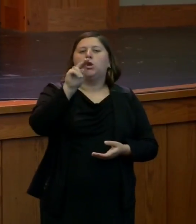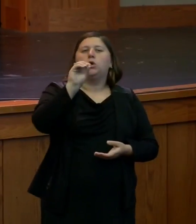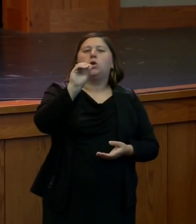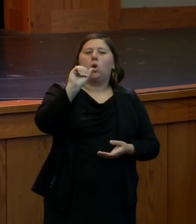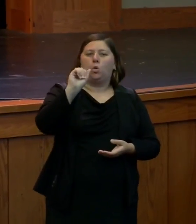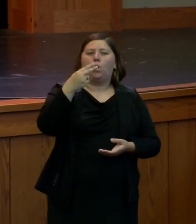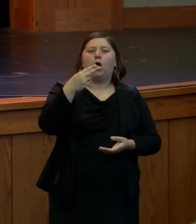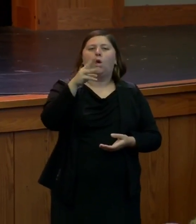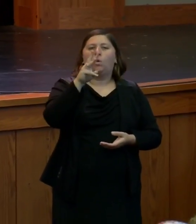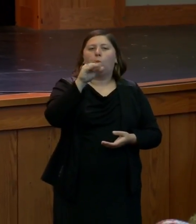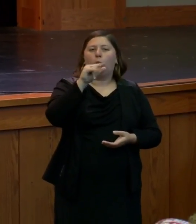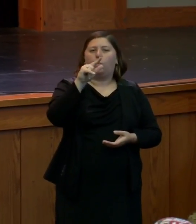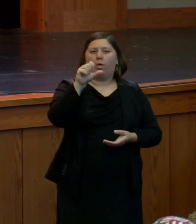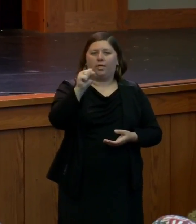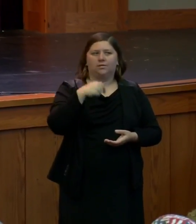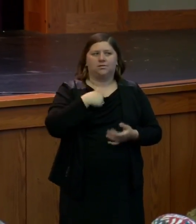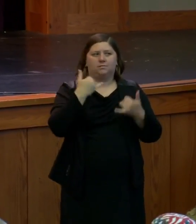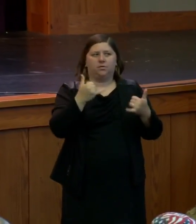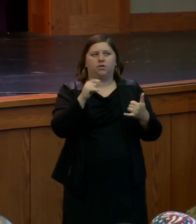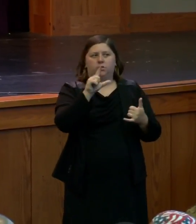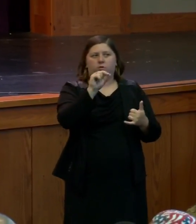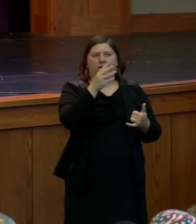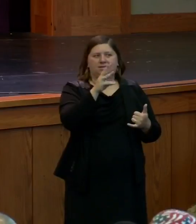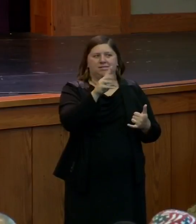HELLO. I AM NOAH WELLS AND I AM THE CURRENT 2016-2017 PRESIDENT OF